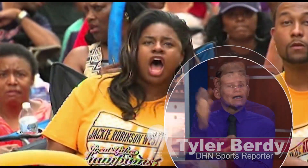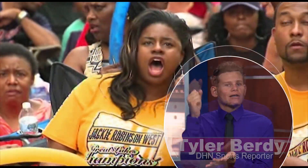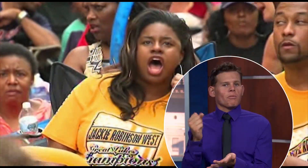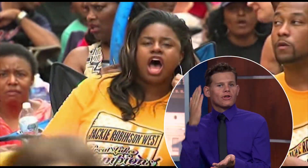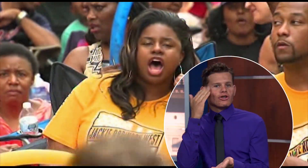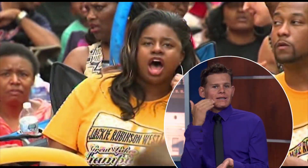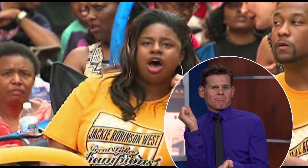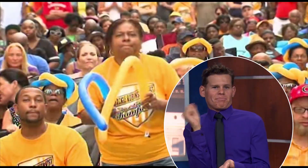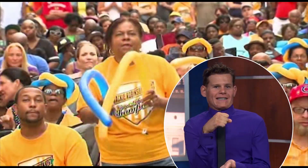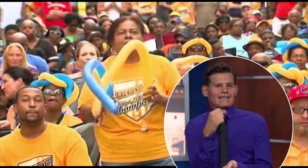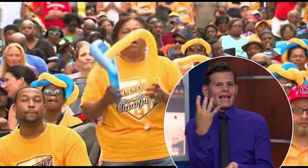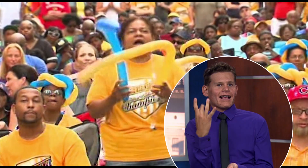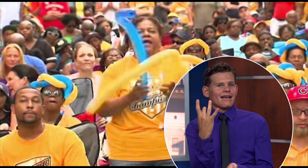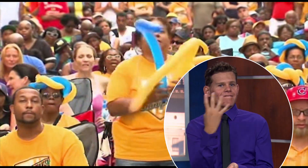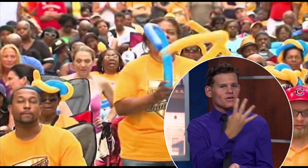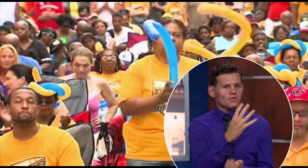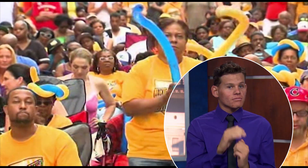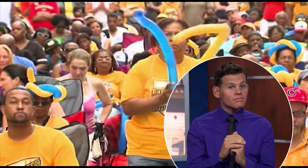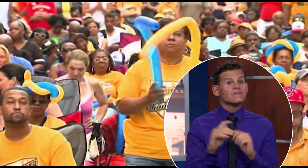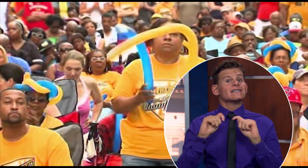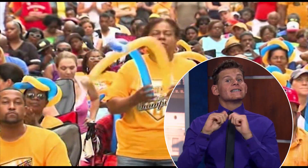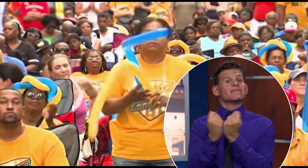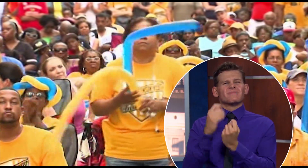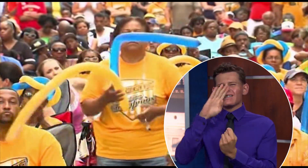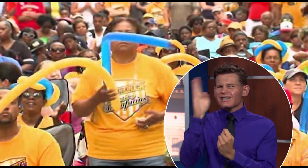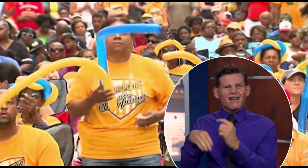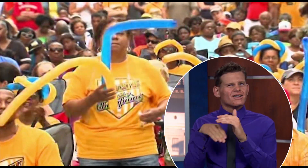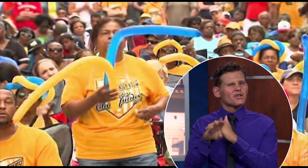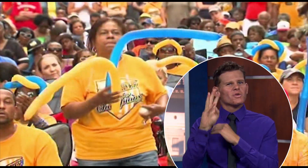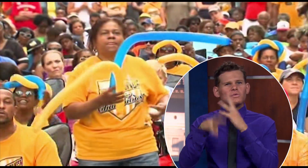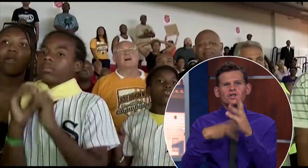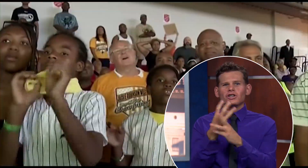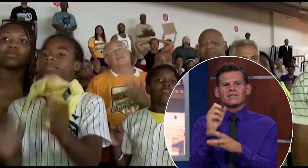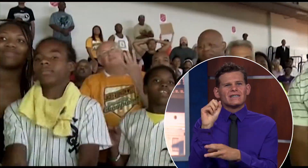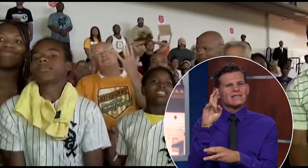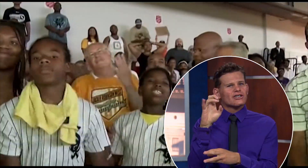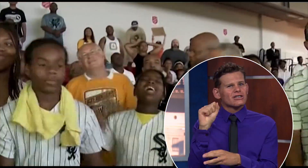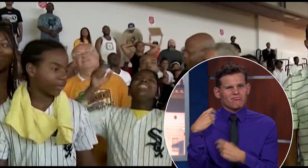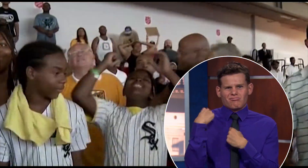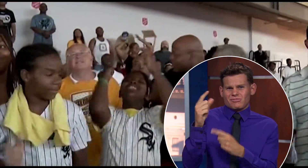by four points. The team hasn’t been to the world series in over 30 years and the